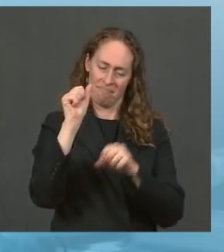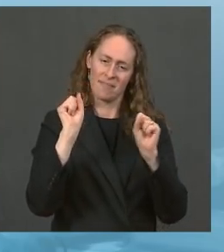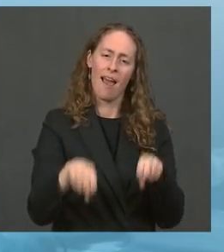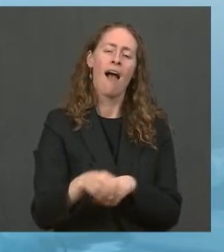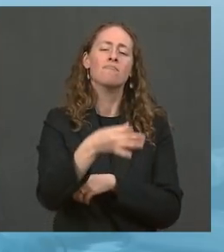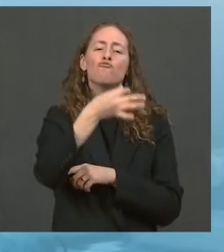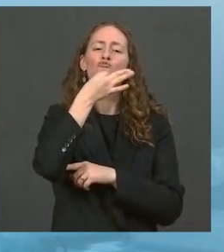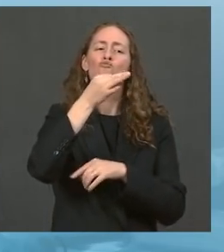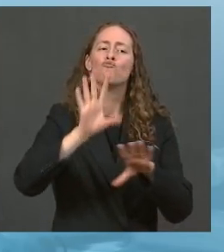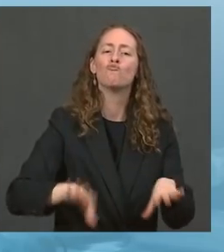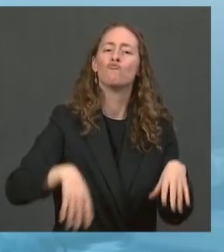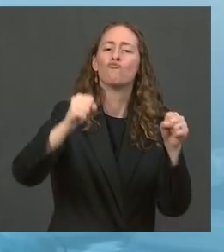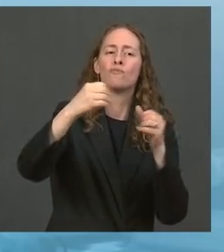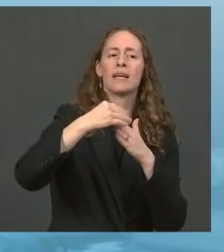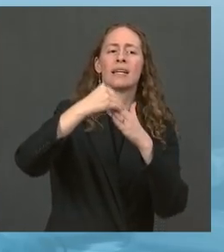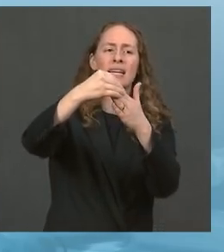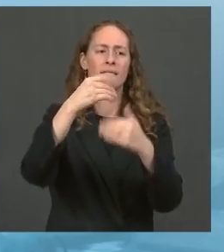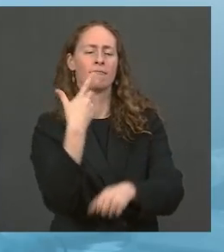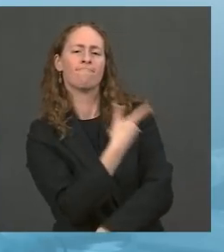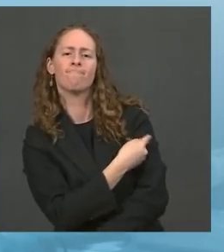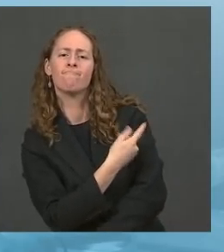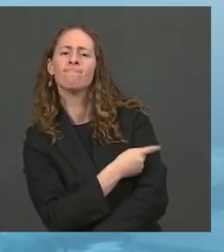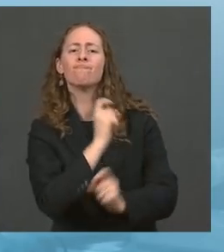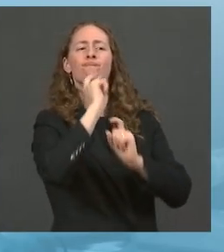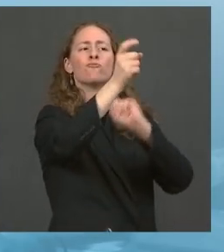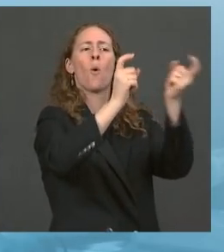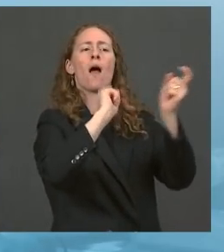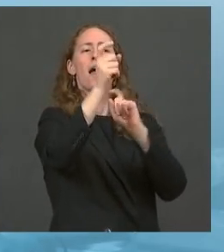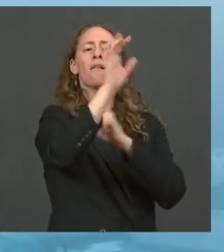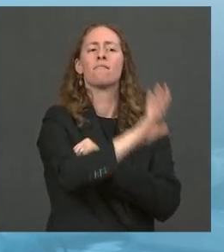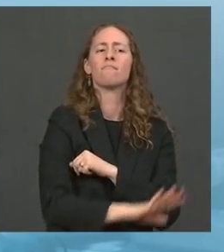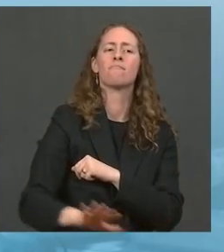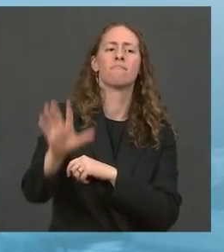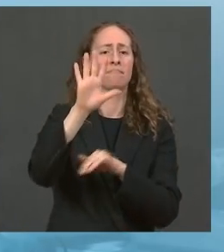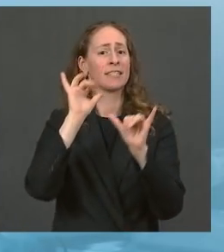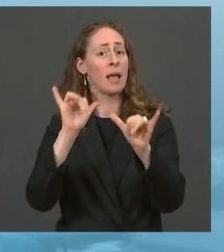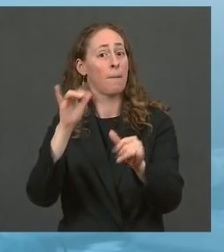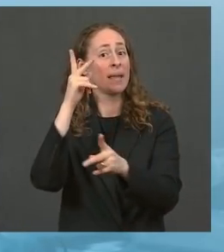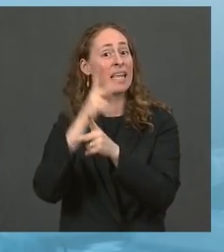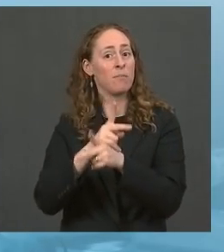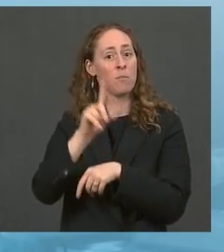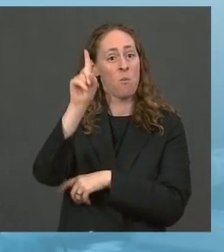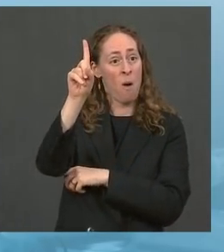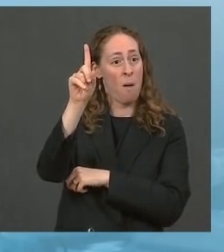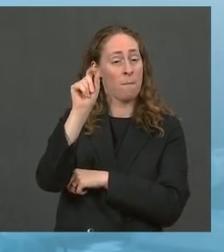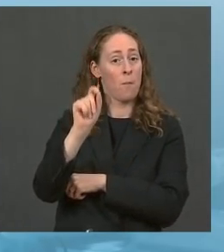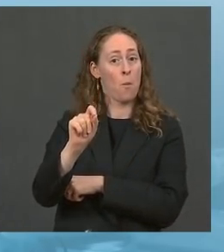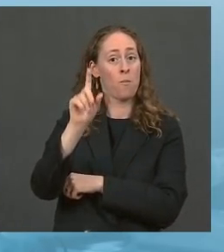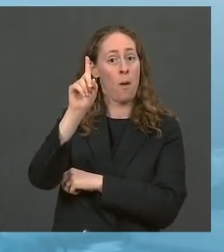in vaccine donations -- 1.1 billion and counting -- so we can defeat COVID-19 together.